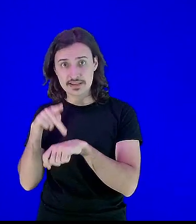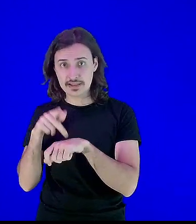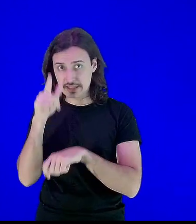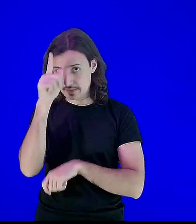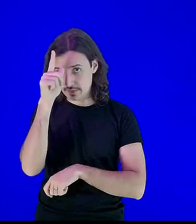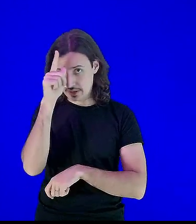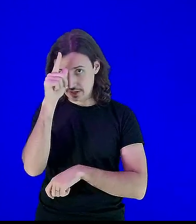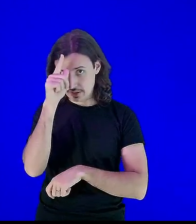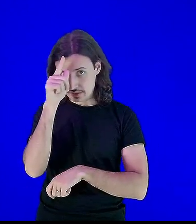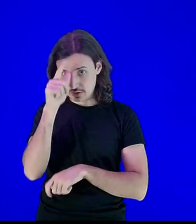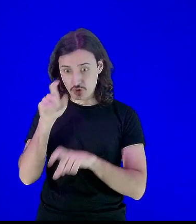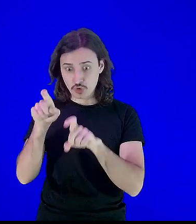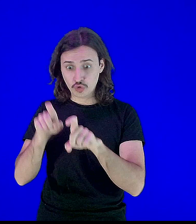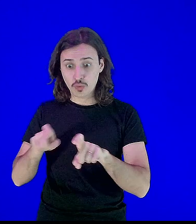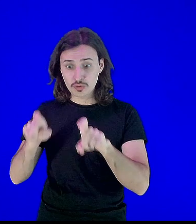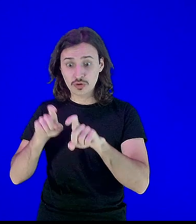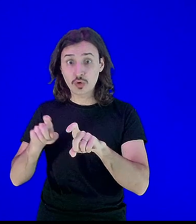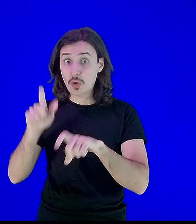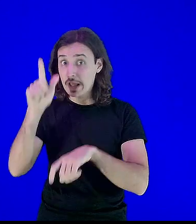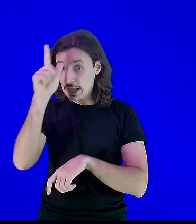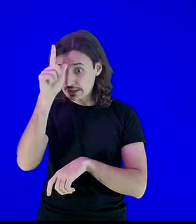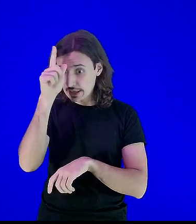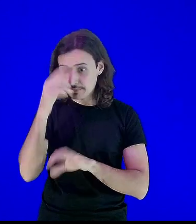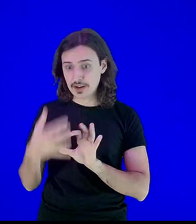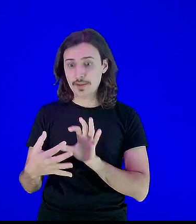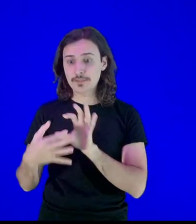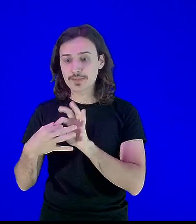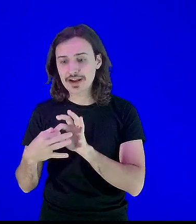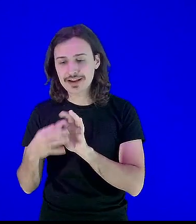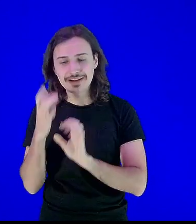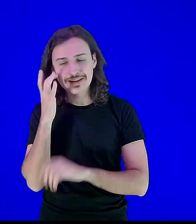to come to Brazil, get the code and then go back